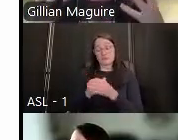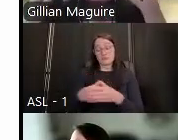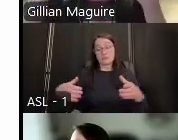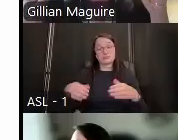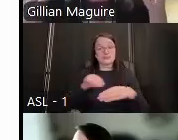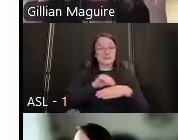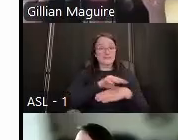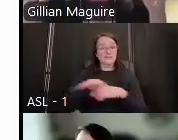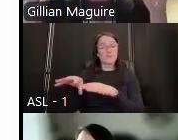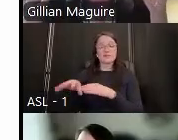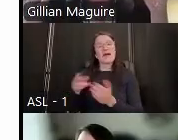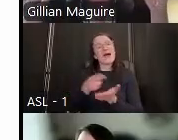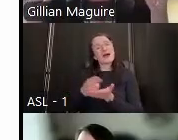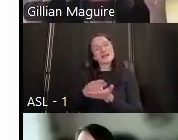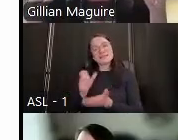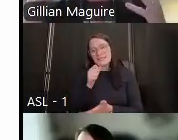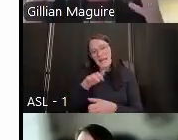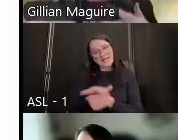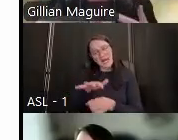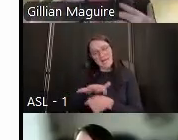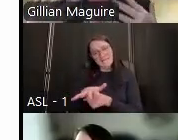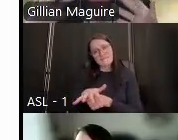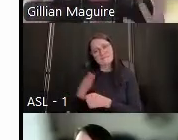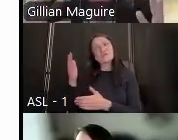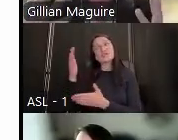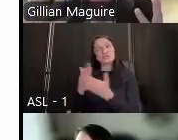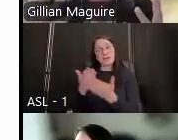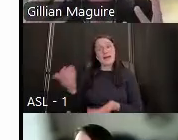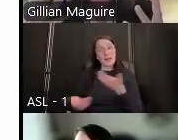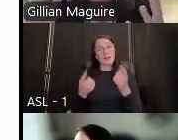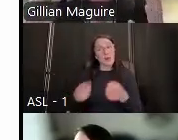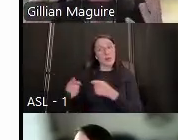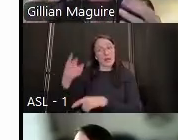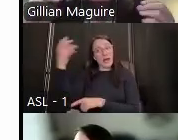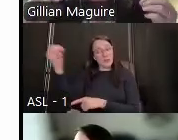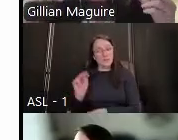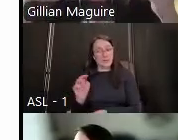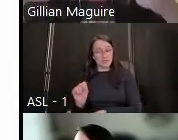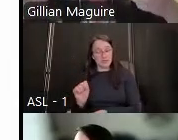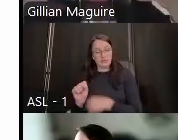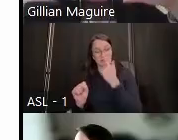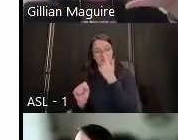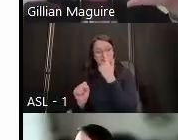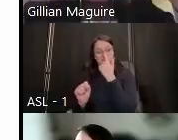there is some activity going on and I actively support suppliers when they figure out that they